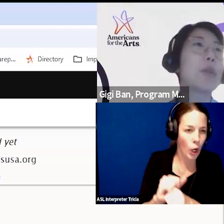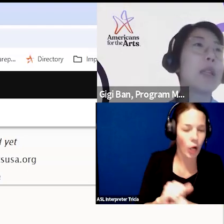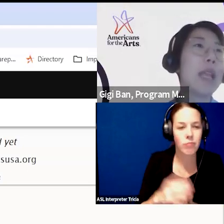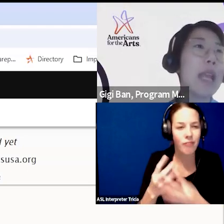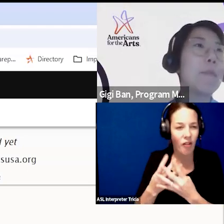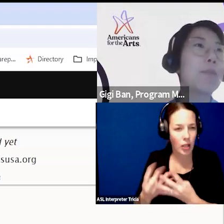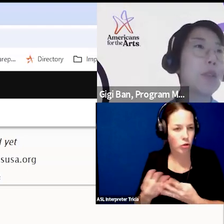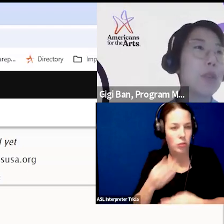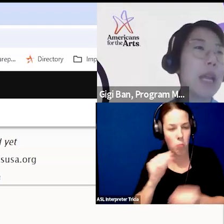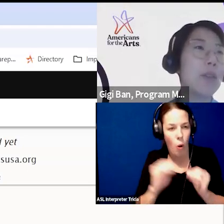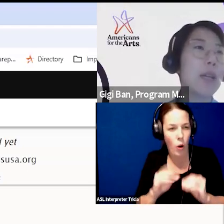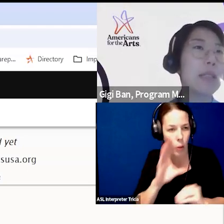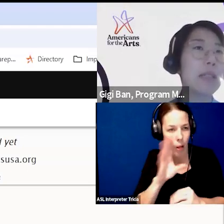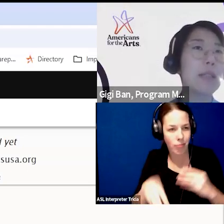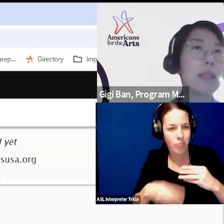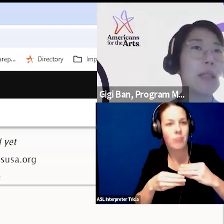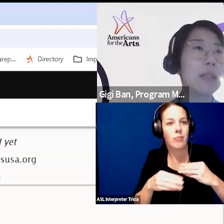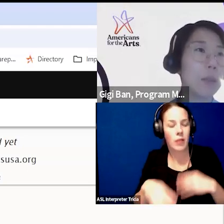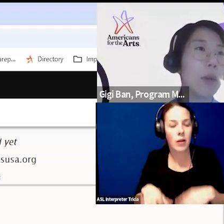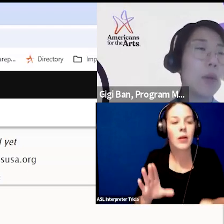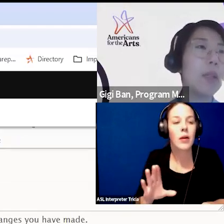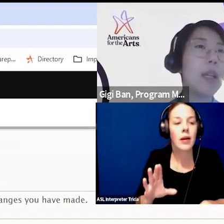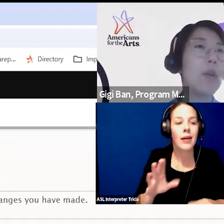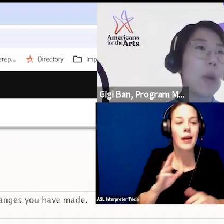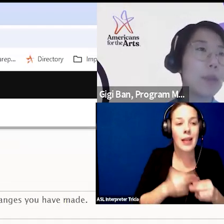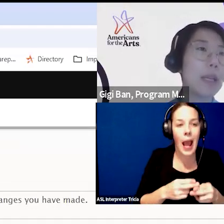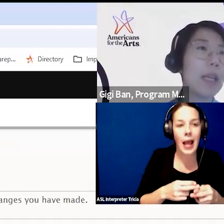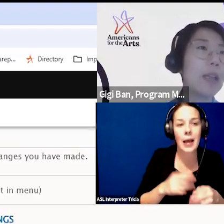So the name, street address, city zip code, website,